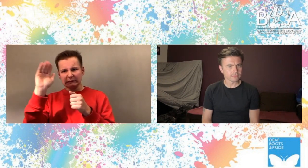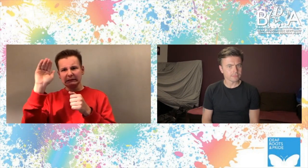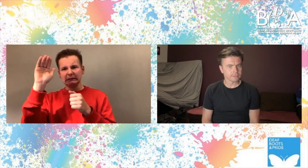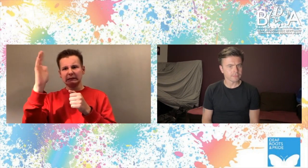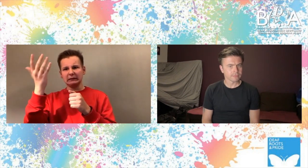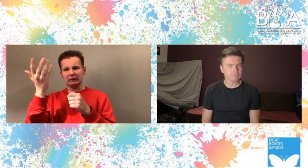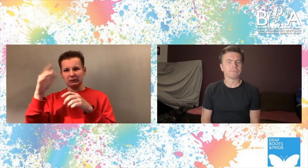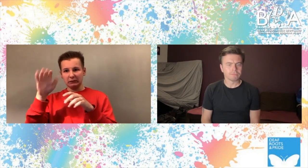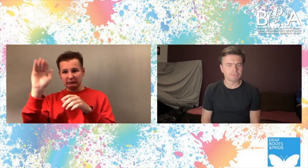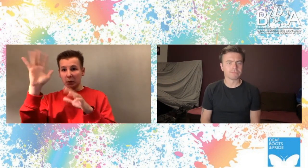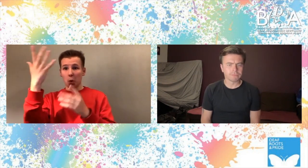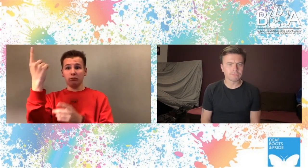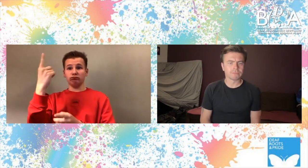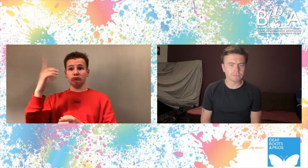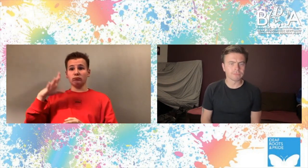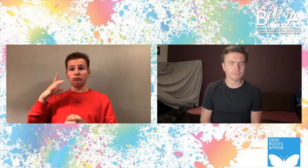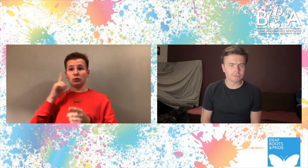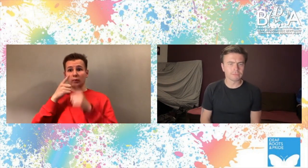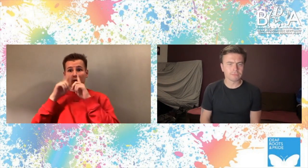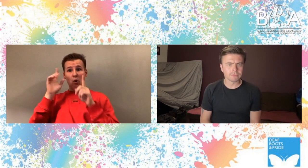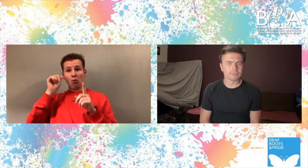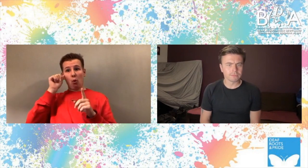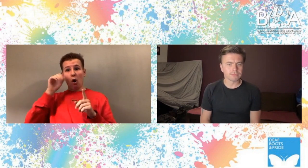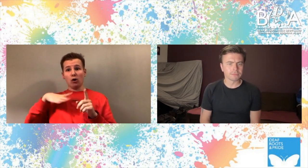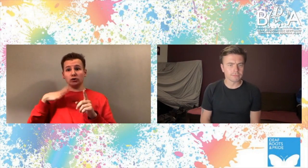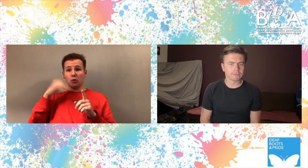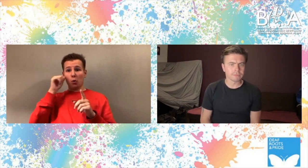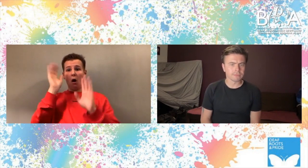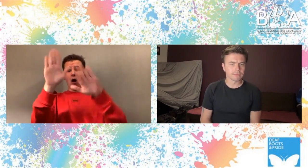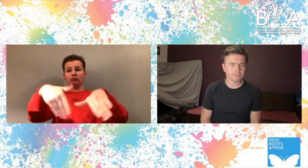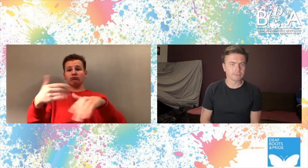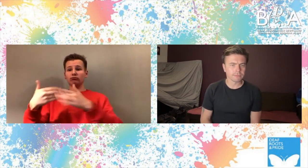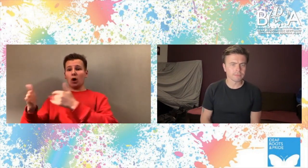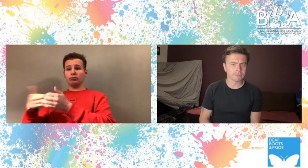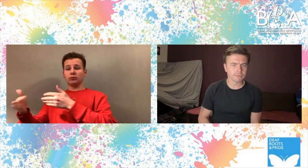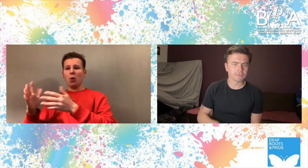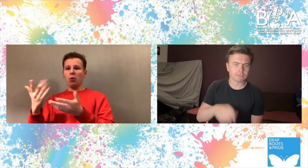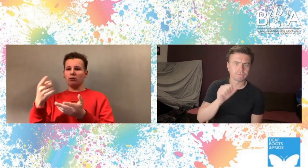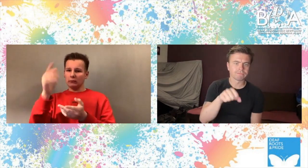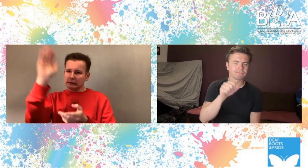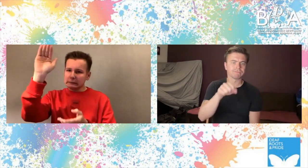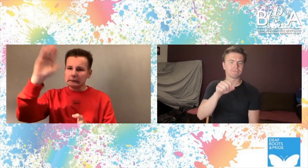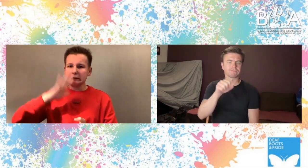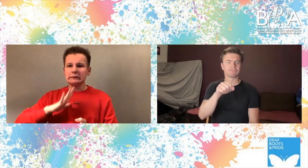Do all universities do it now?